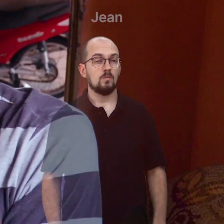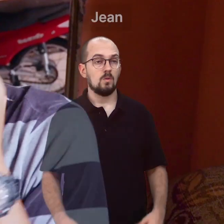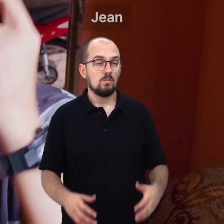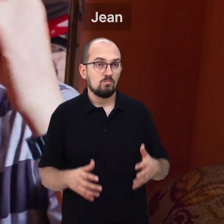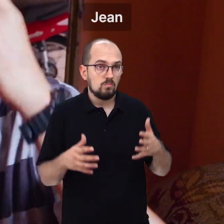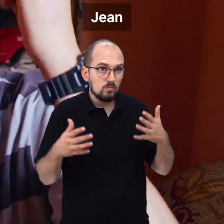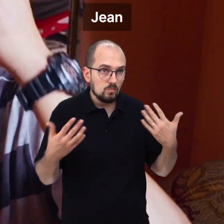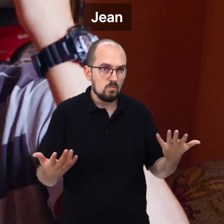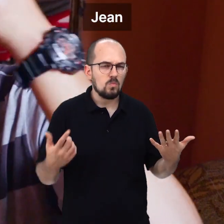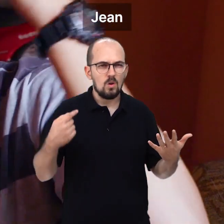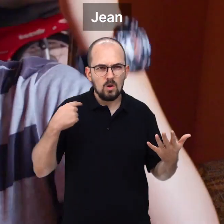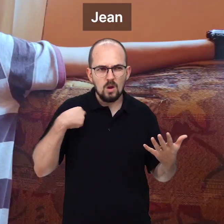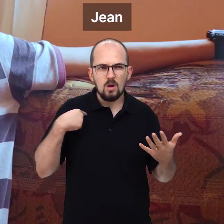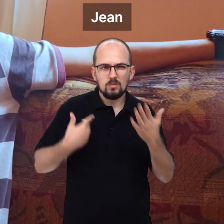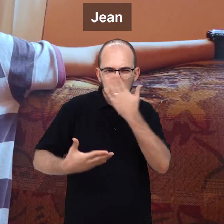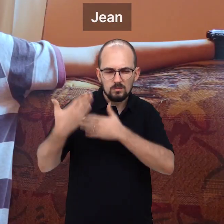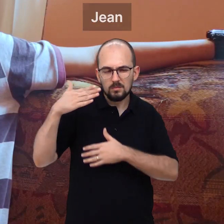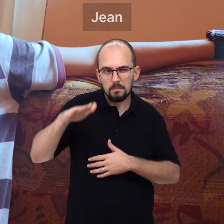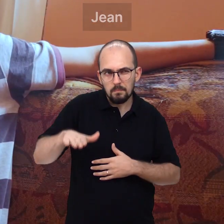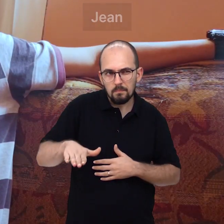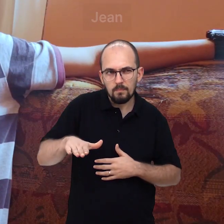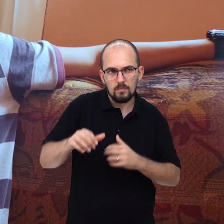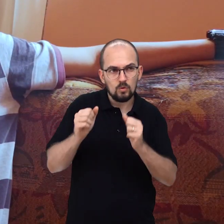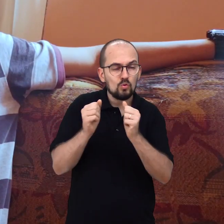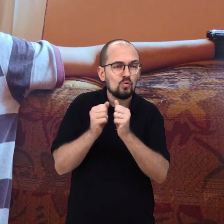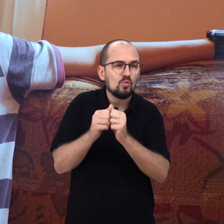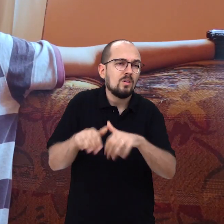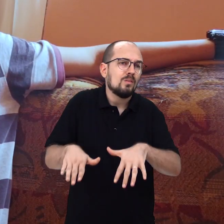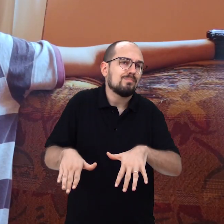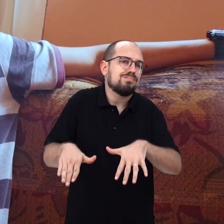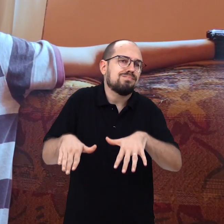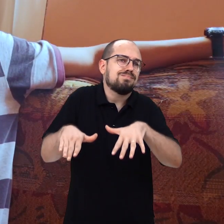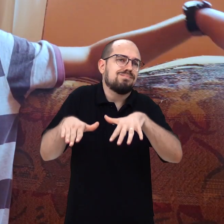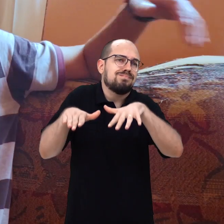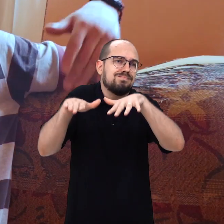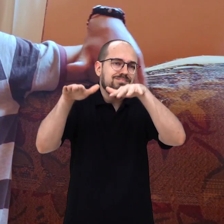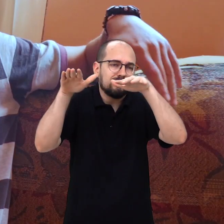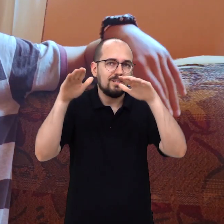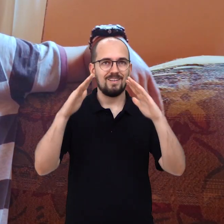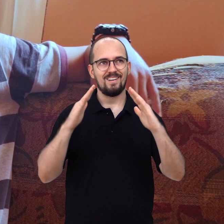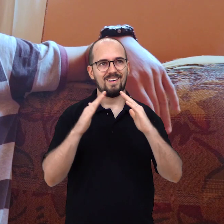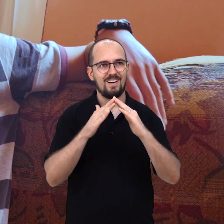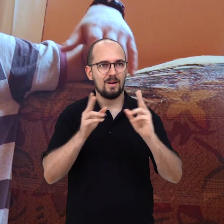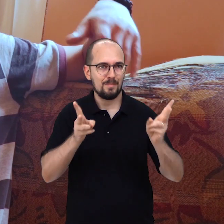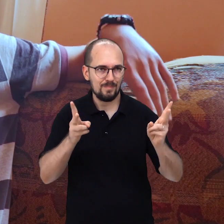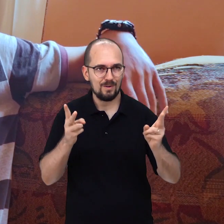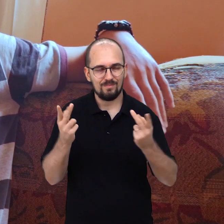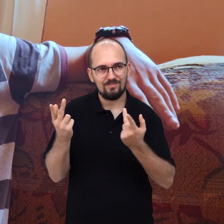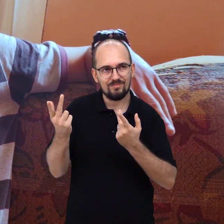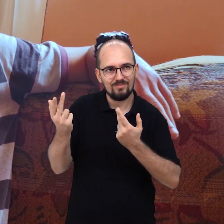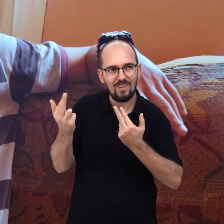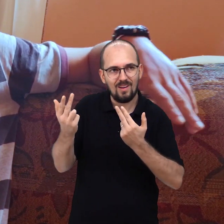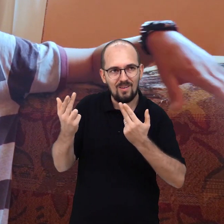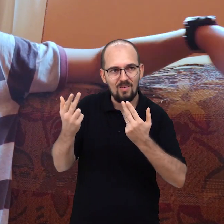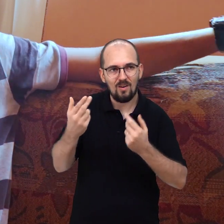[JEAN] Since I was a kid, we've always lived here together. We've grown up together. I've always lived in this house and he has always lived here too.